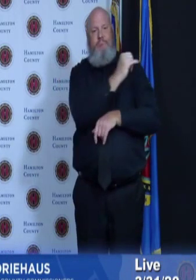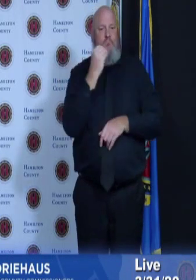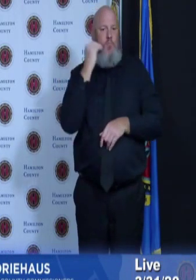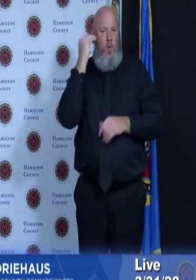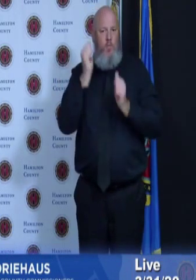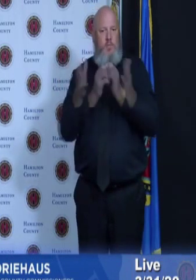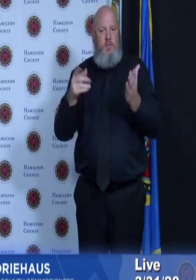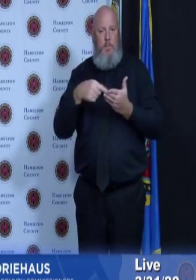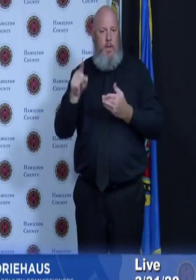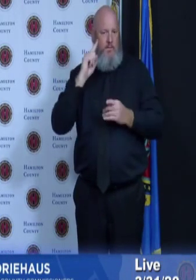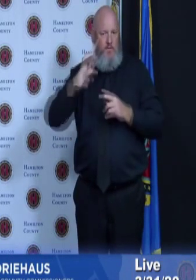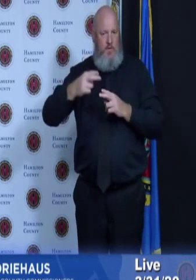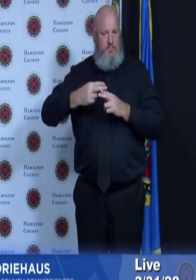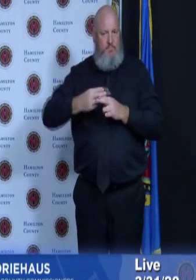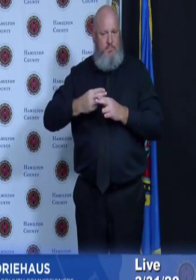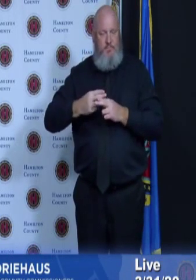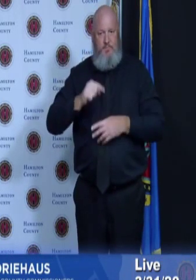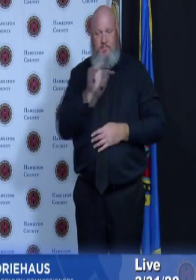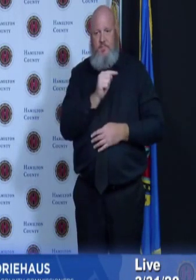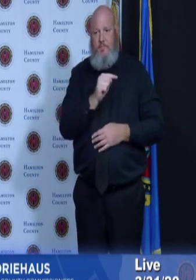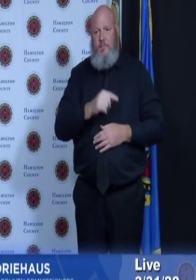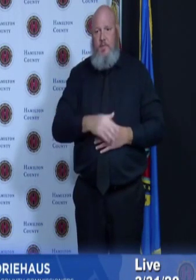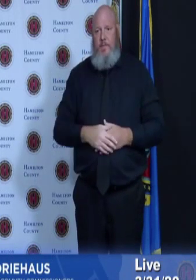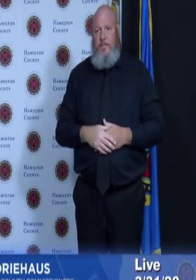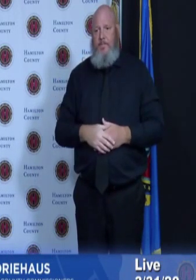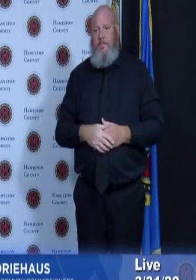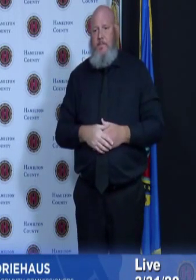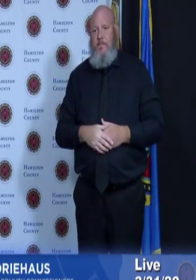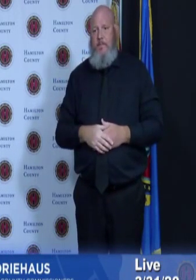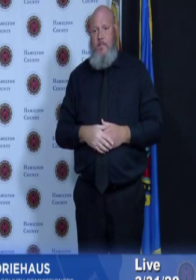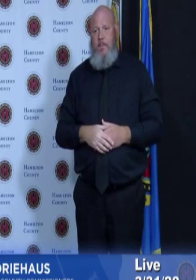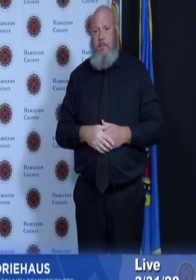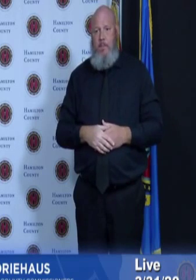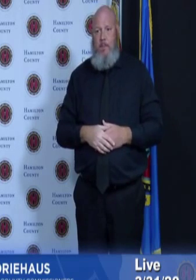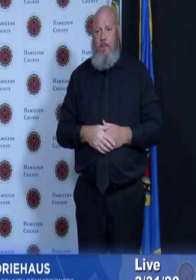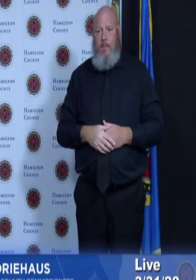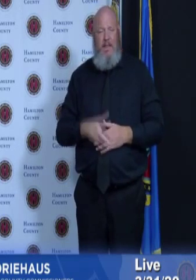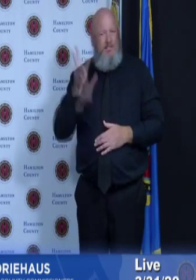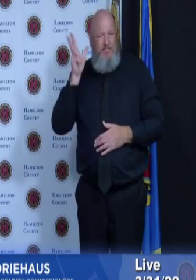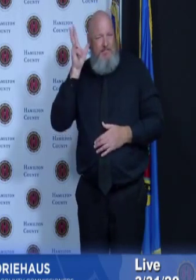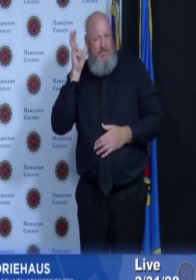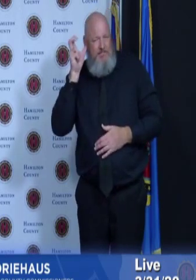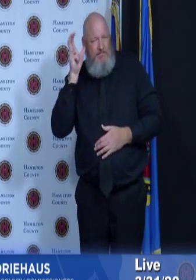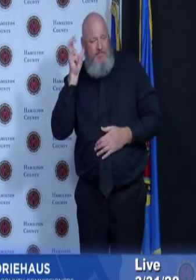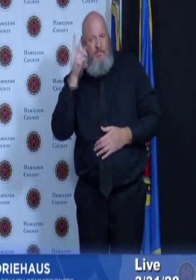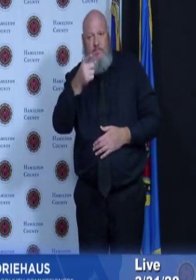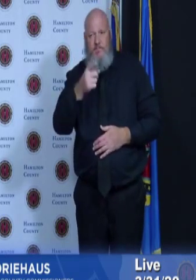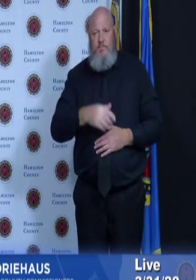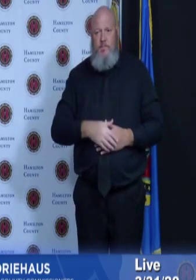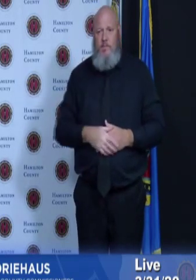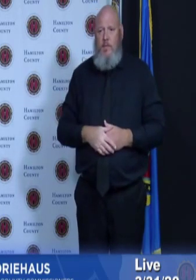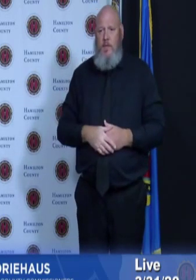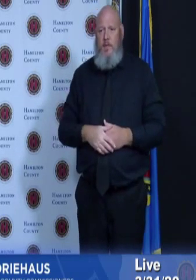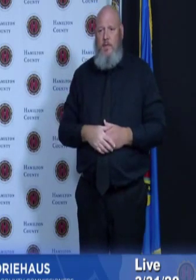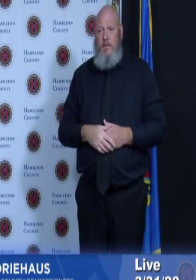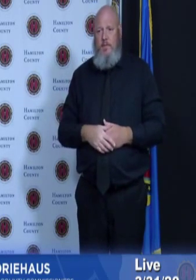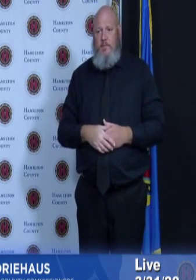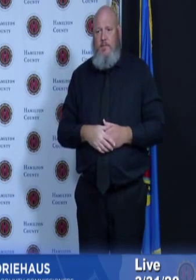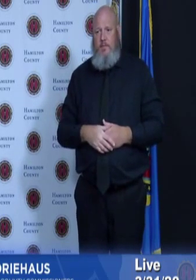if you do lay off with the temporary or more permanent